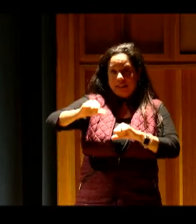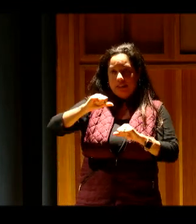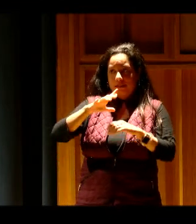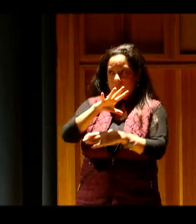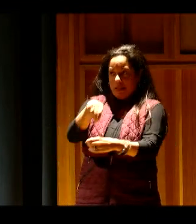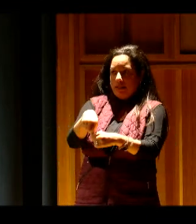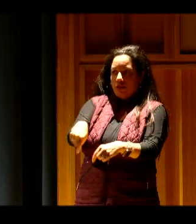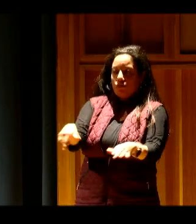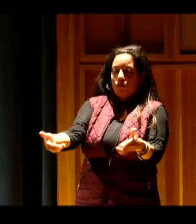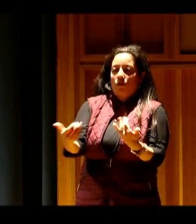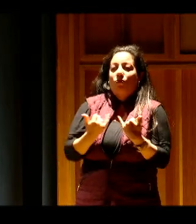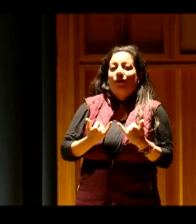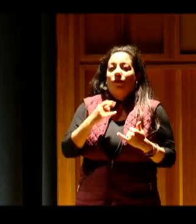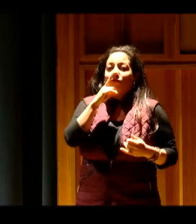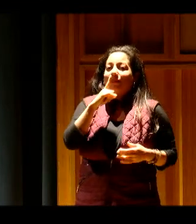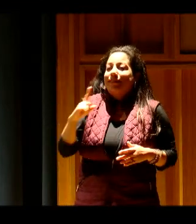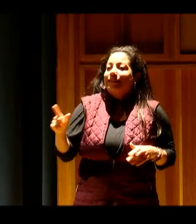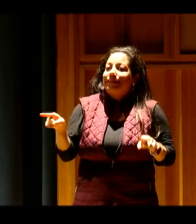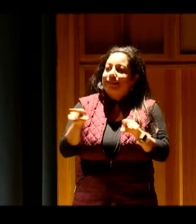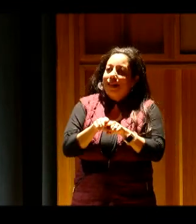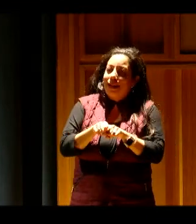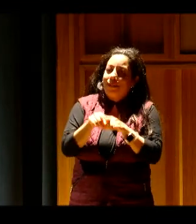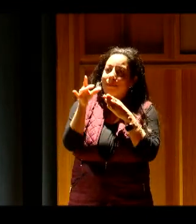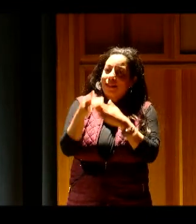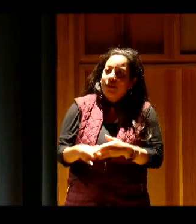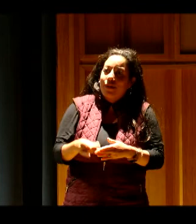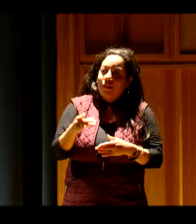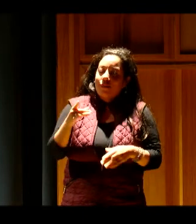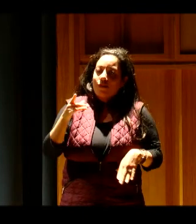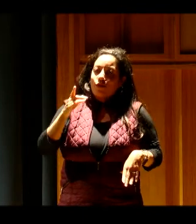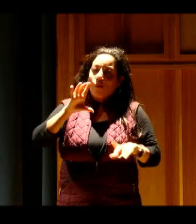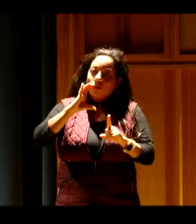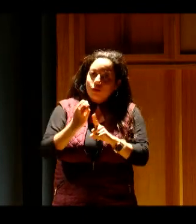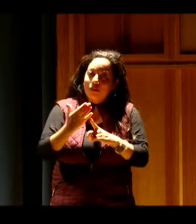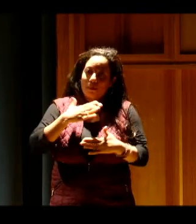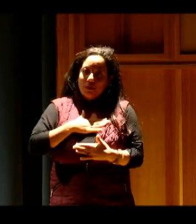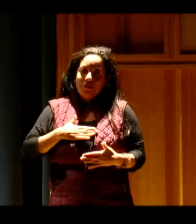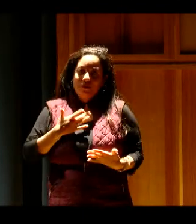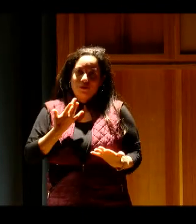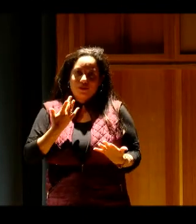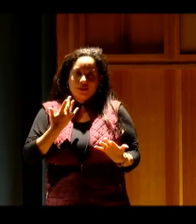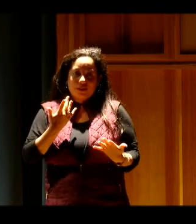It's the same frontier of culture. It's an appreciation of unimaginable connectivity.